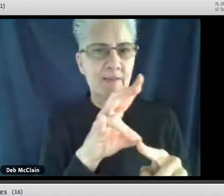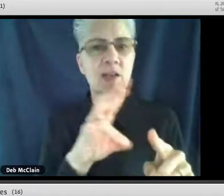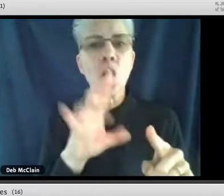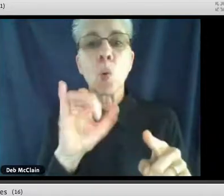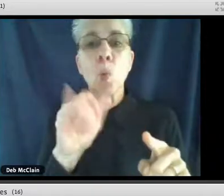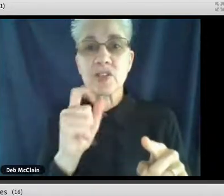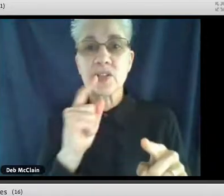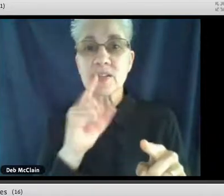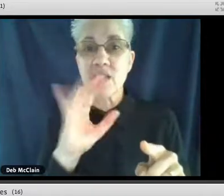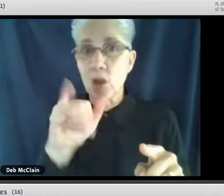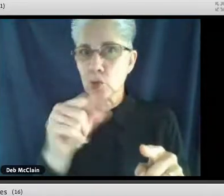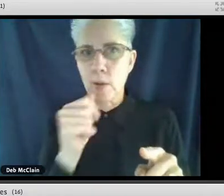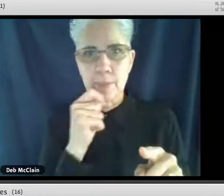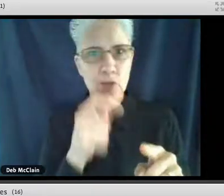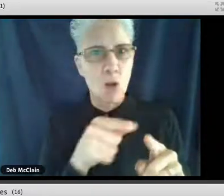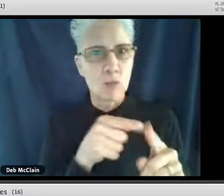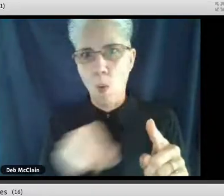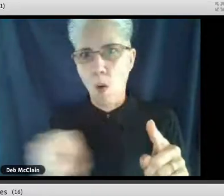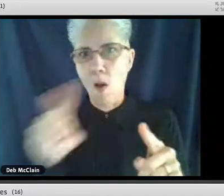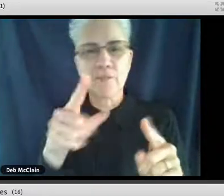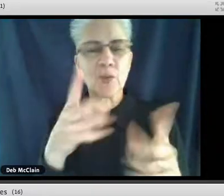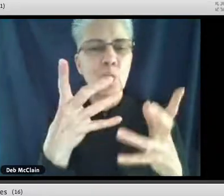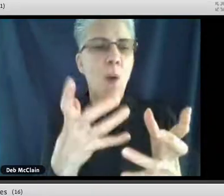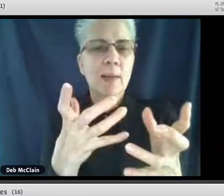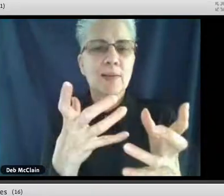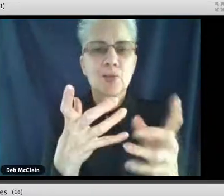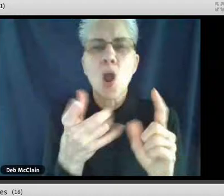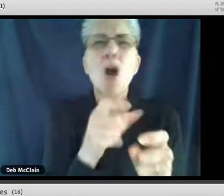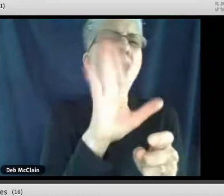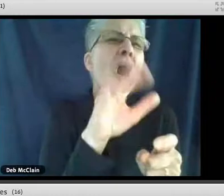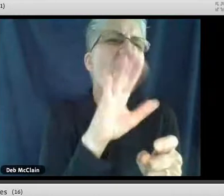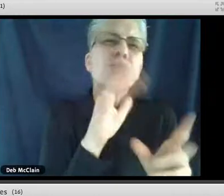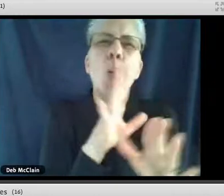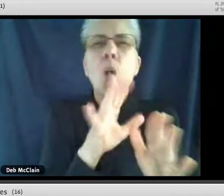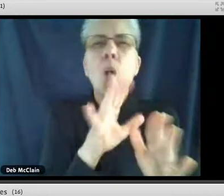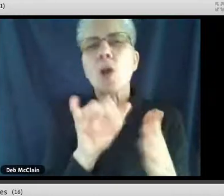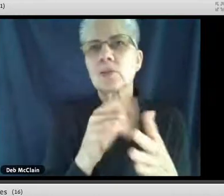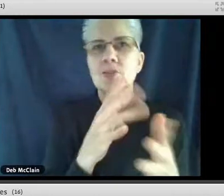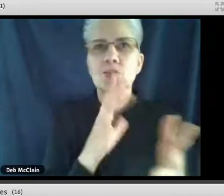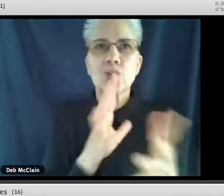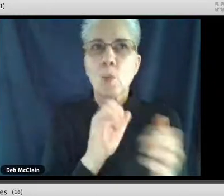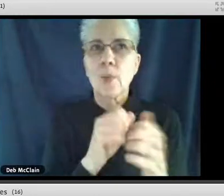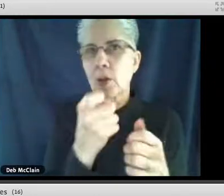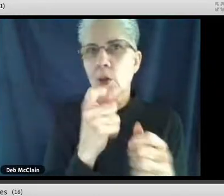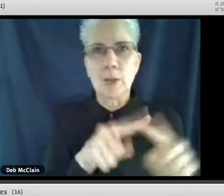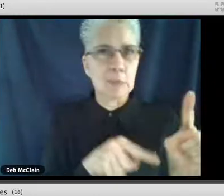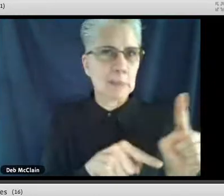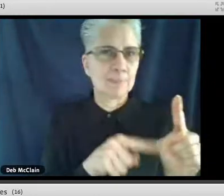Don't go off on... You know, you want to, "Oh, don't worry," and start kind of talking to them a little bit between, you know...